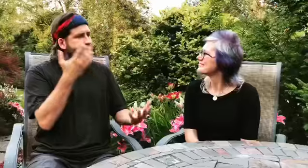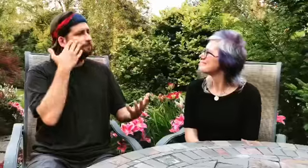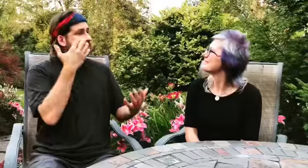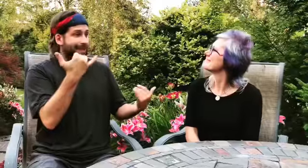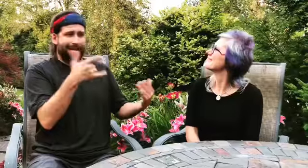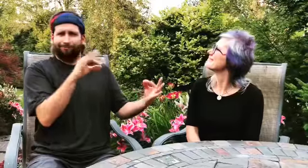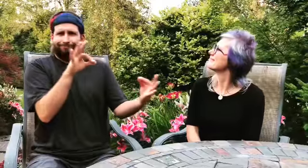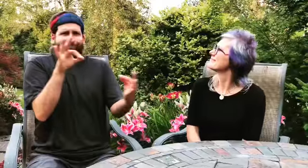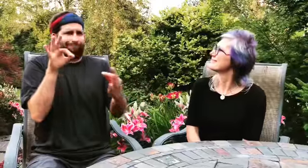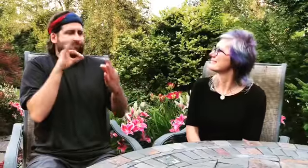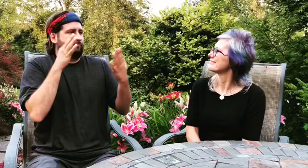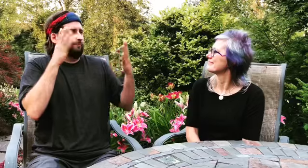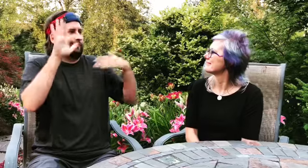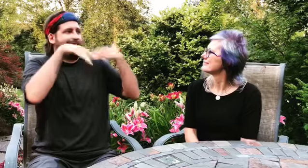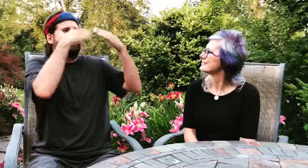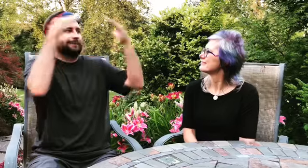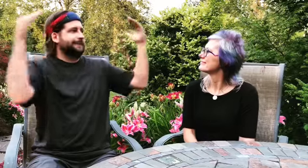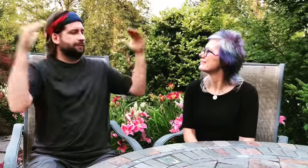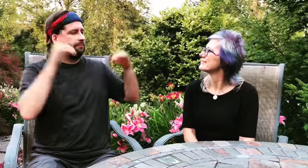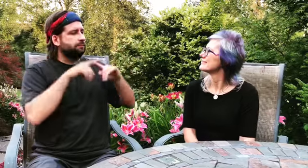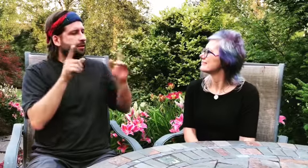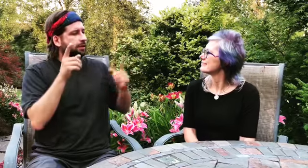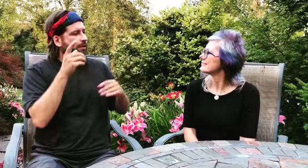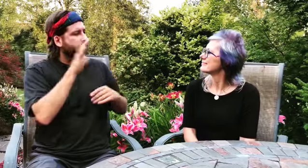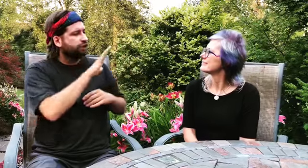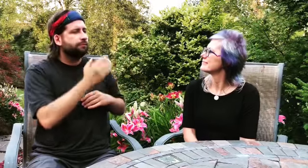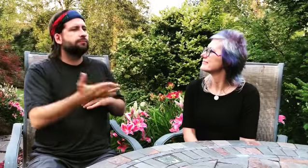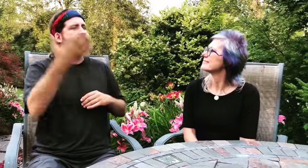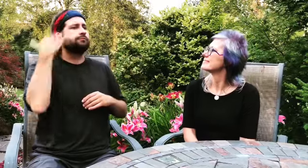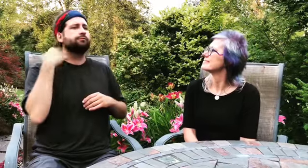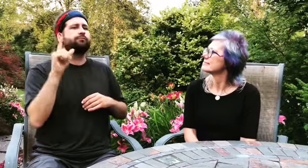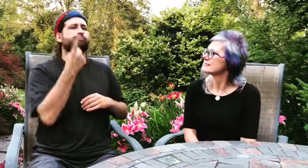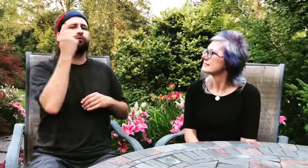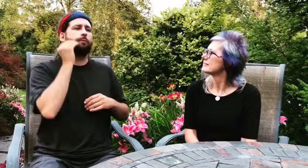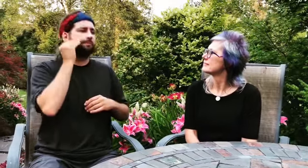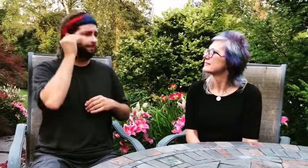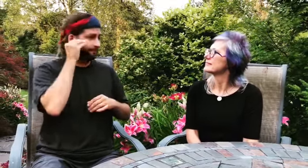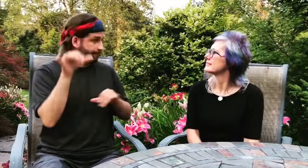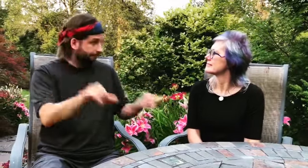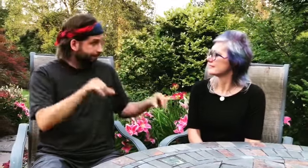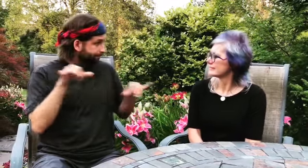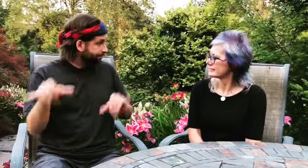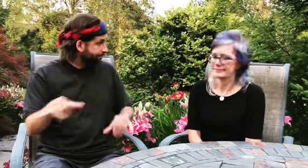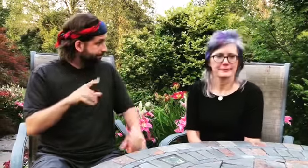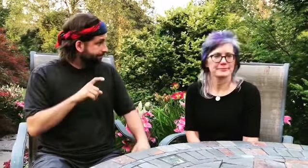Z: Wow, this place is so immaculate. Everything is perfect and heavenly. I am curious- what was your first house like? Was it perfect like this?